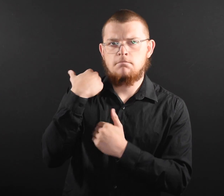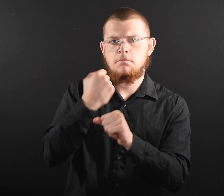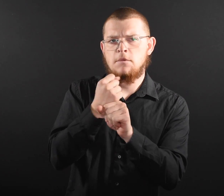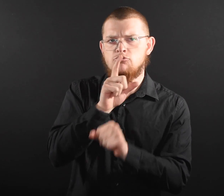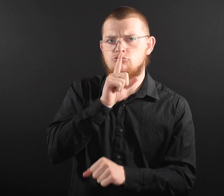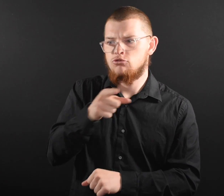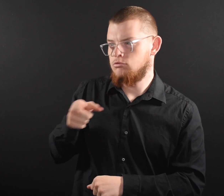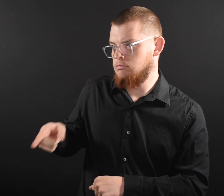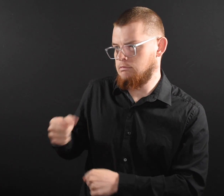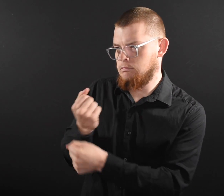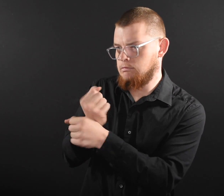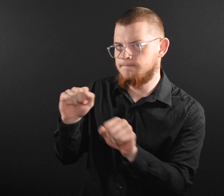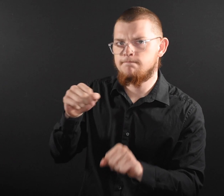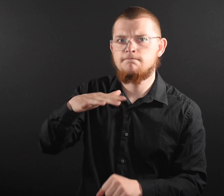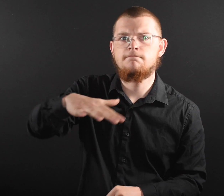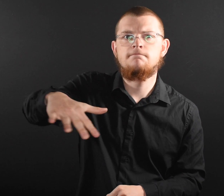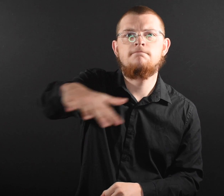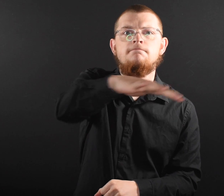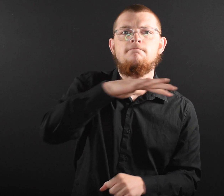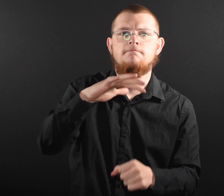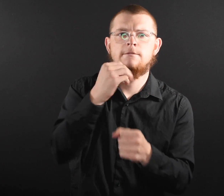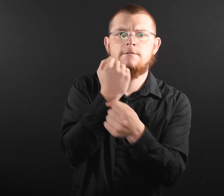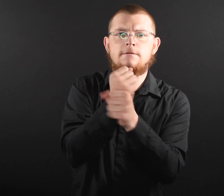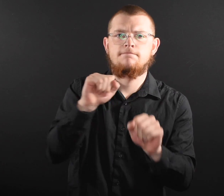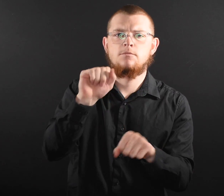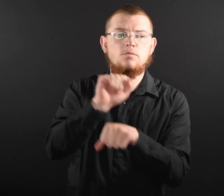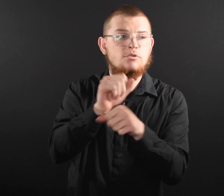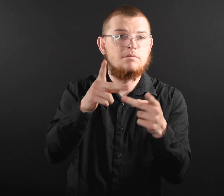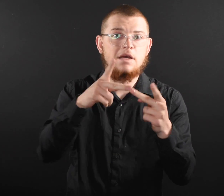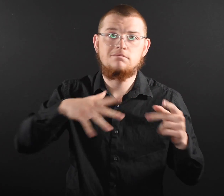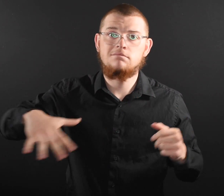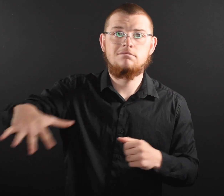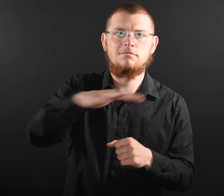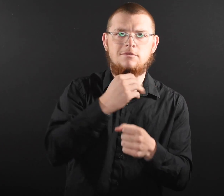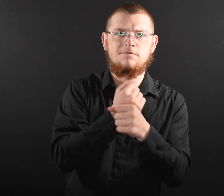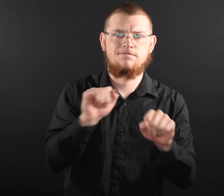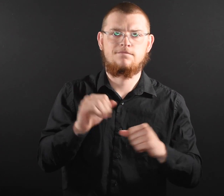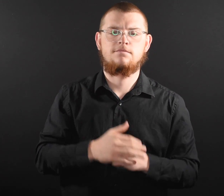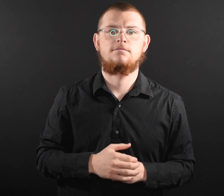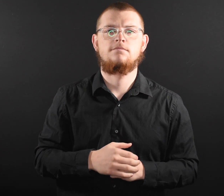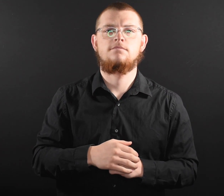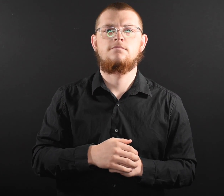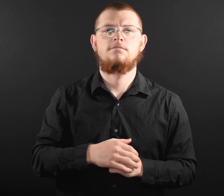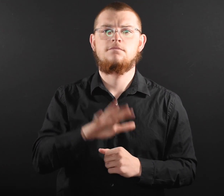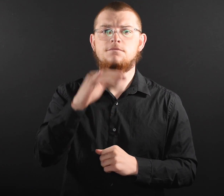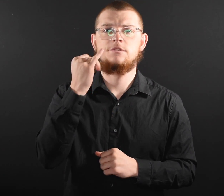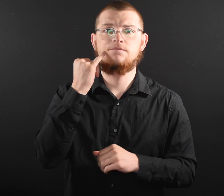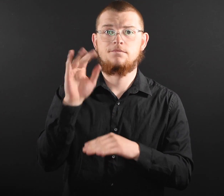an employer has an obligation to maintain a safe workplace, the business must take steps to prevent